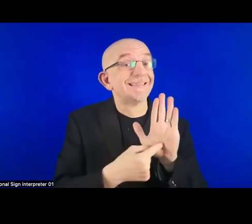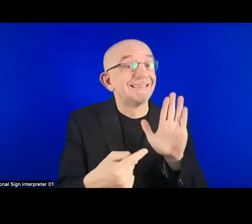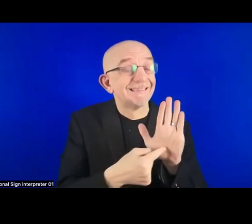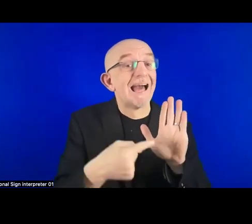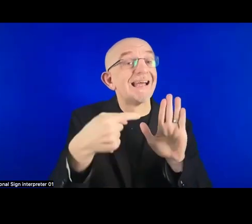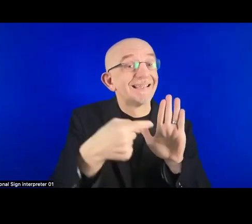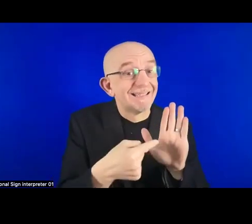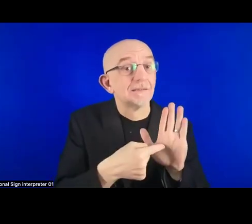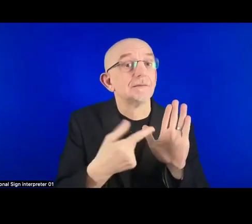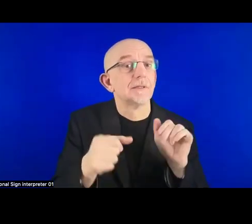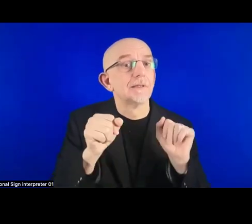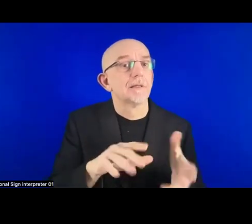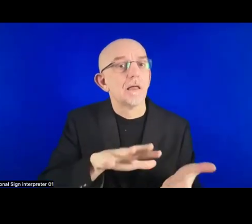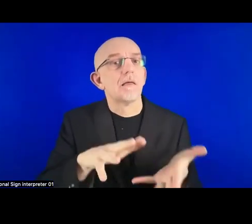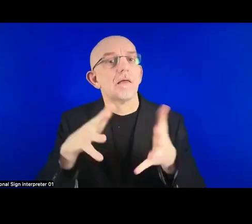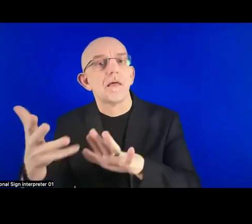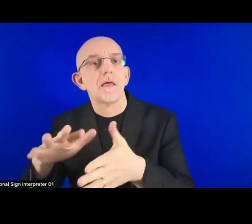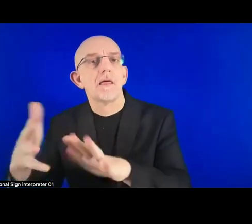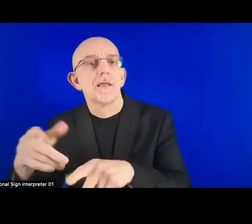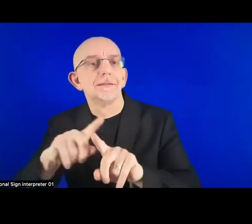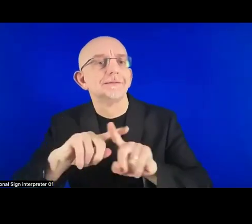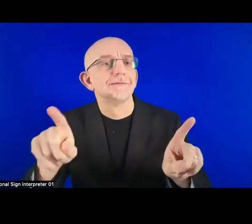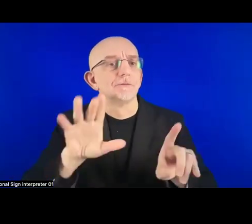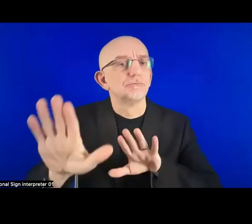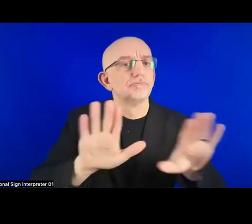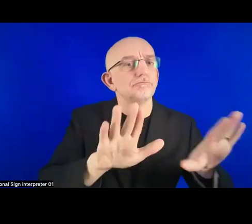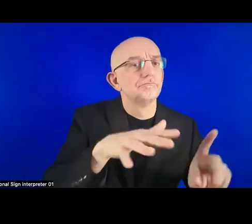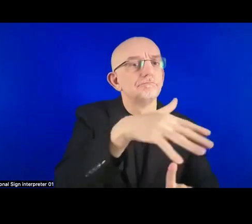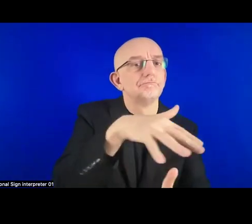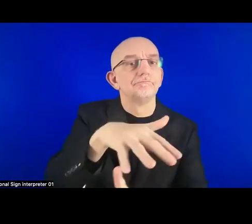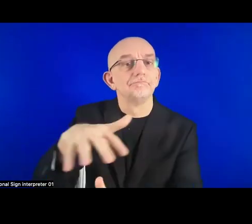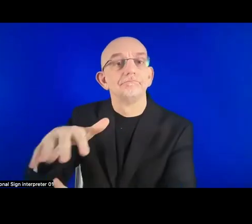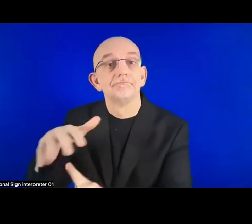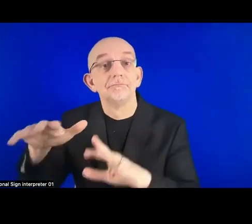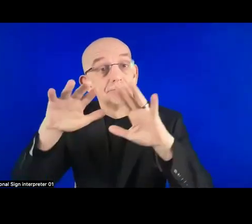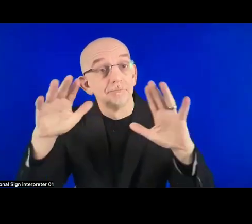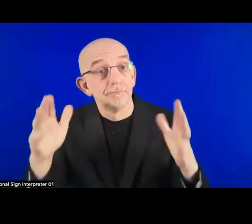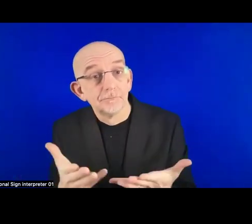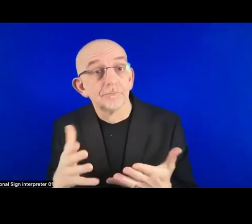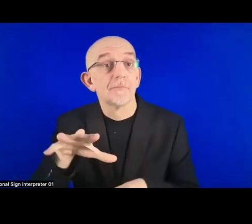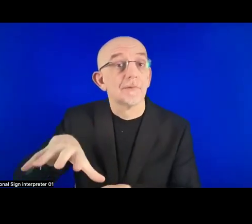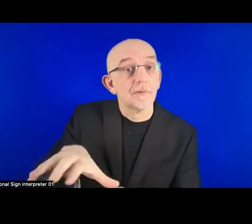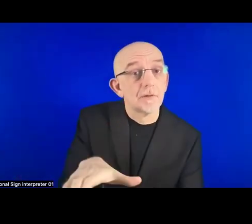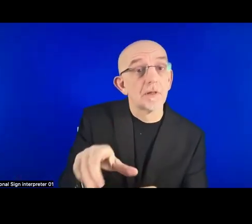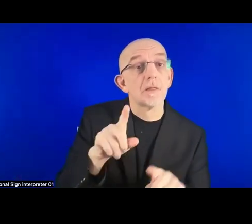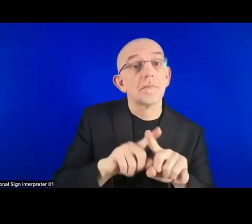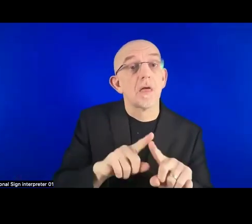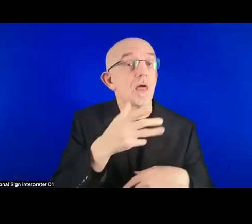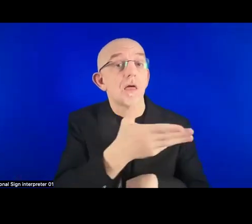keen on. I am also interested in dynamics of policy contestation and social change,